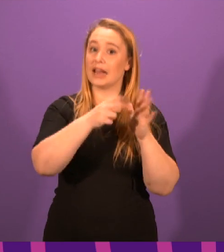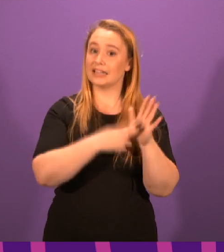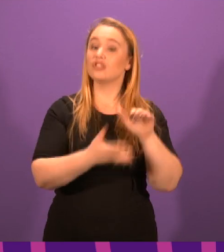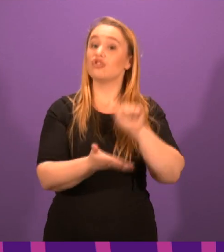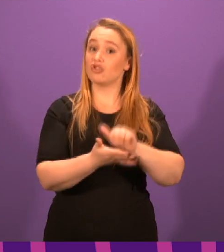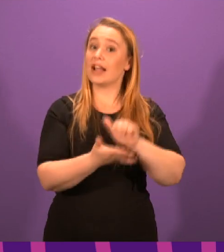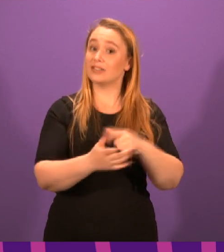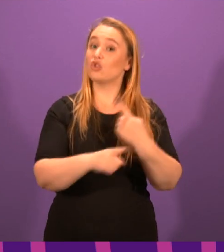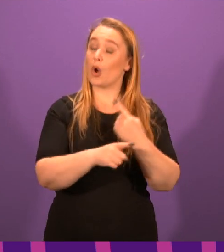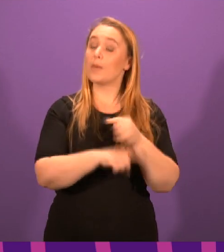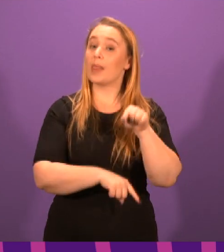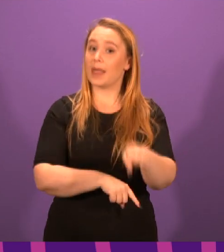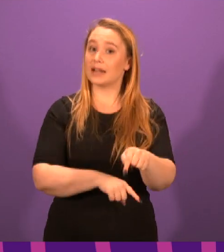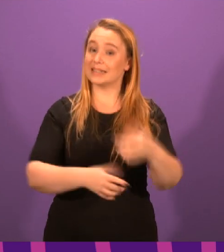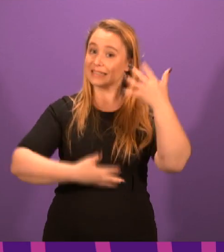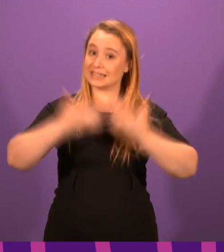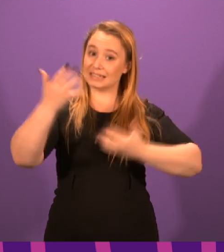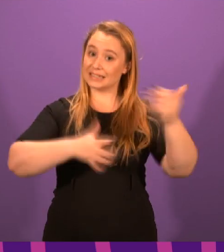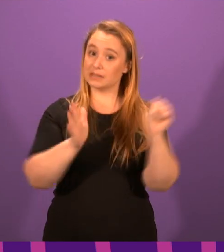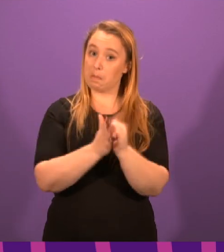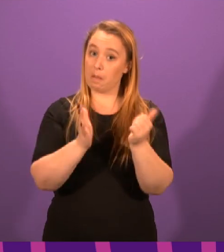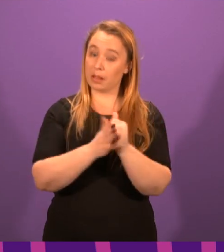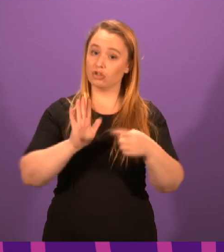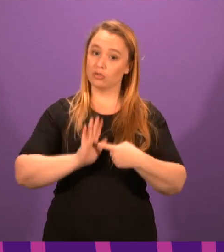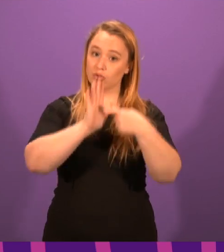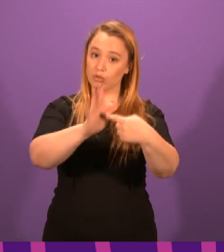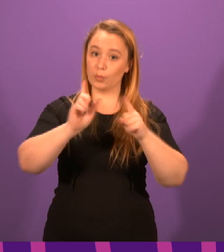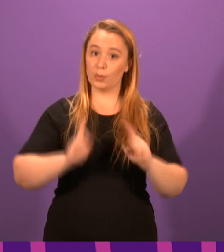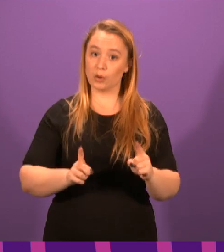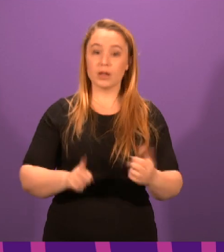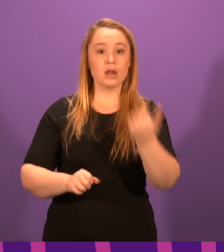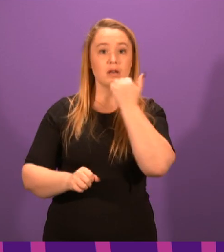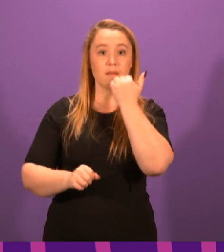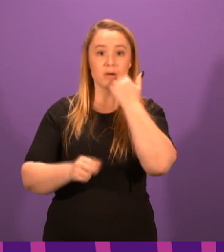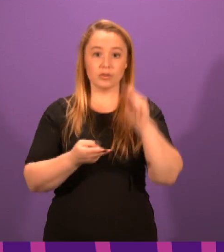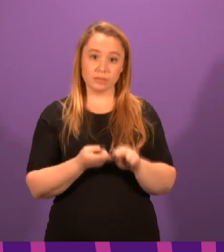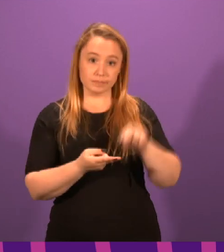recently published statistics indicate an increase in the number of “probable”—that